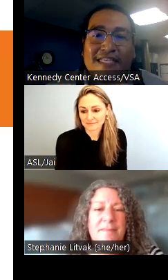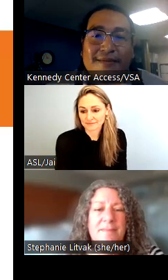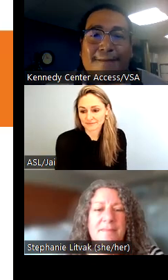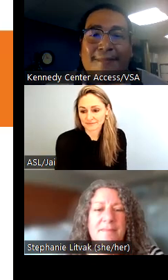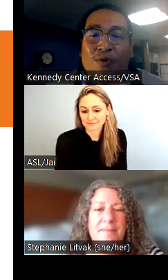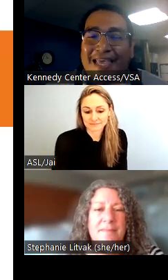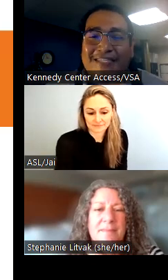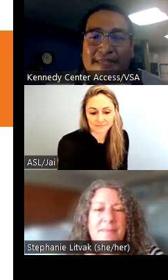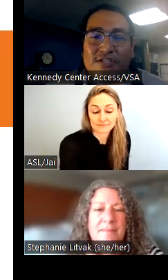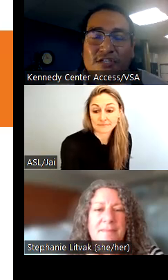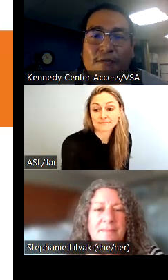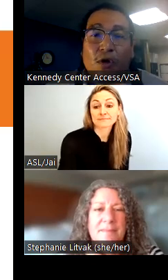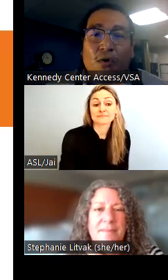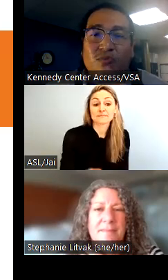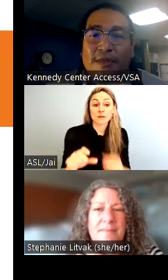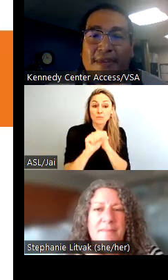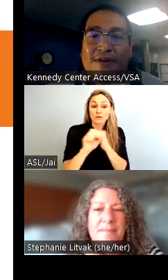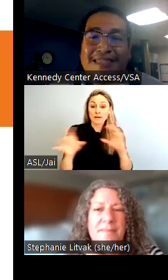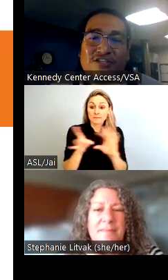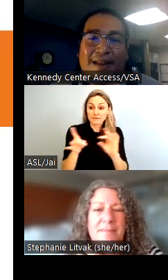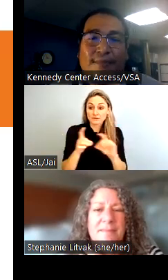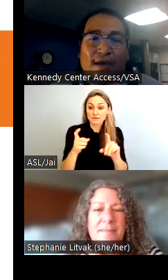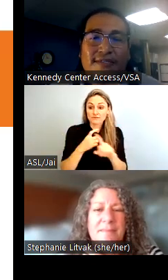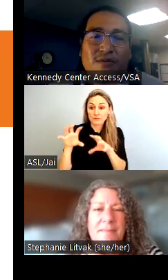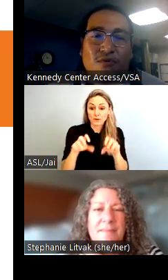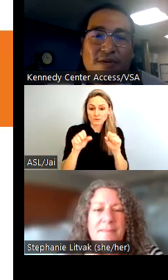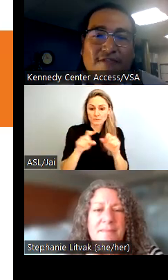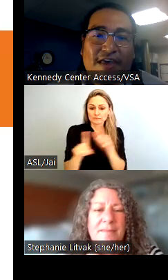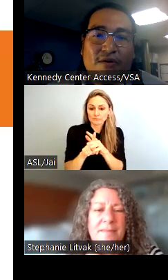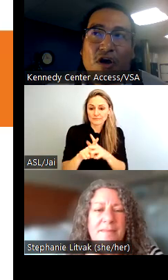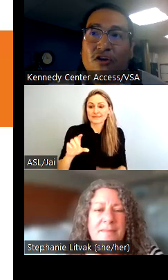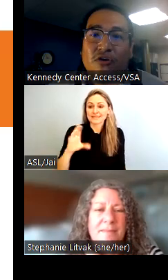Broadcast messages from the host will appear in the chat box which can be found on your